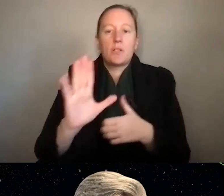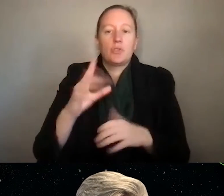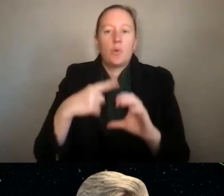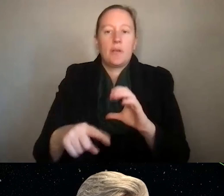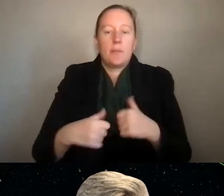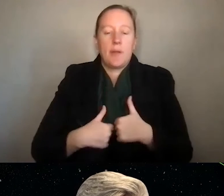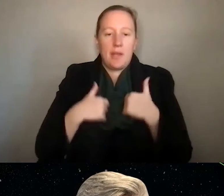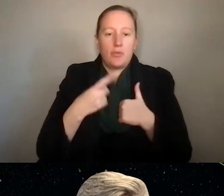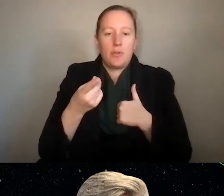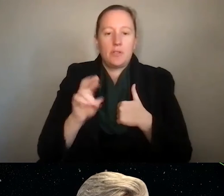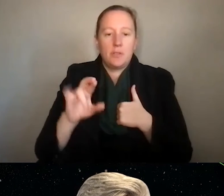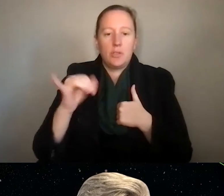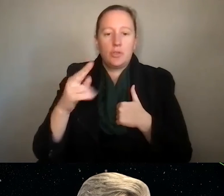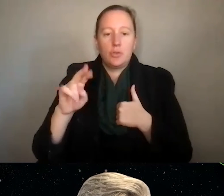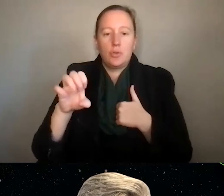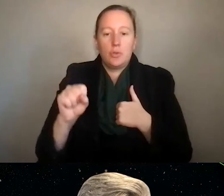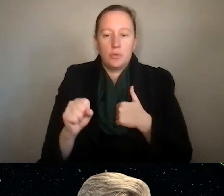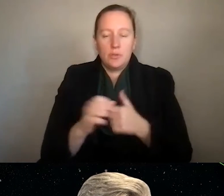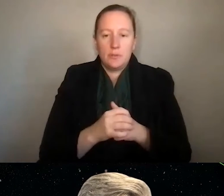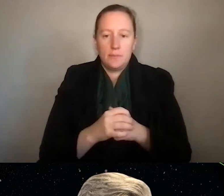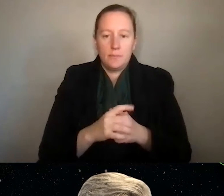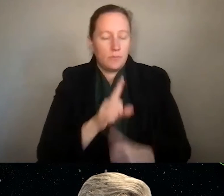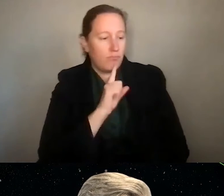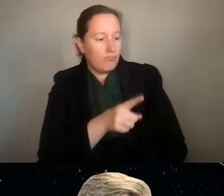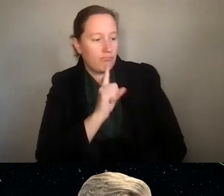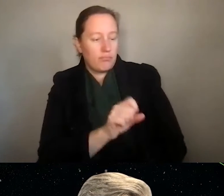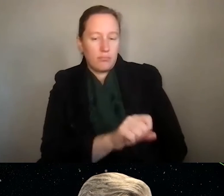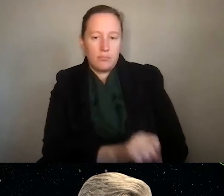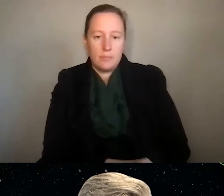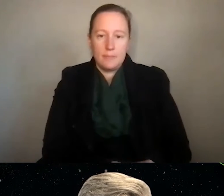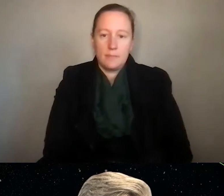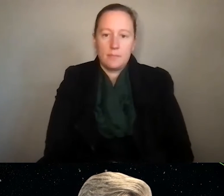Dr. Jones, to get in contact with you.